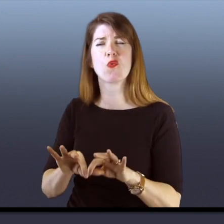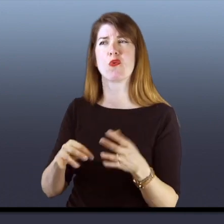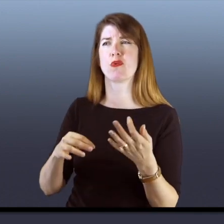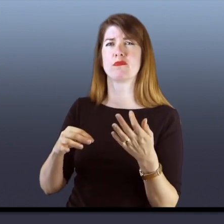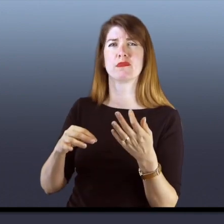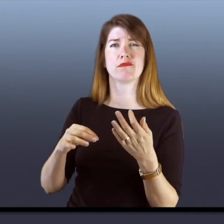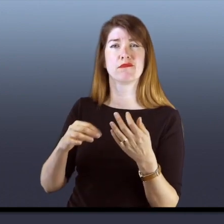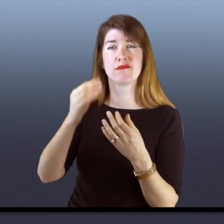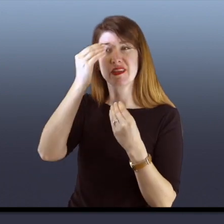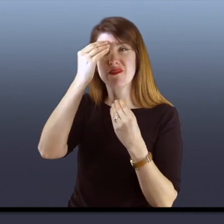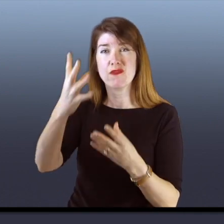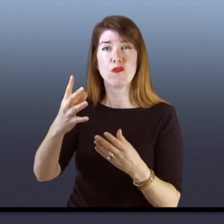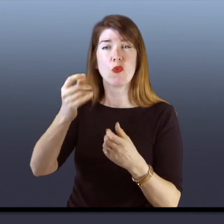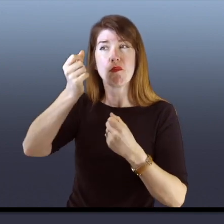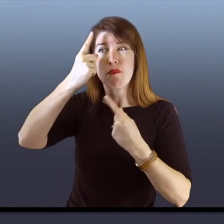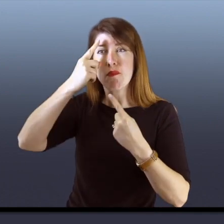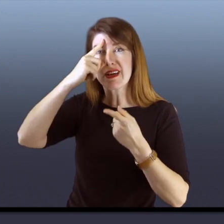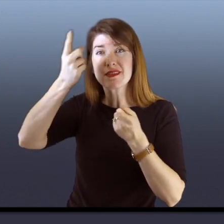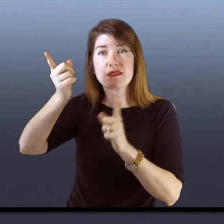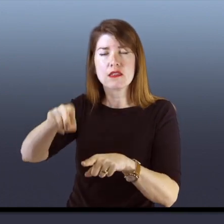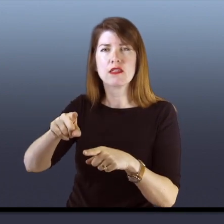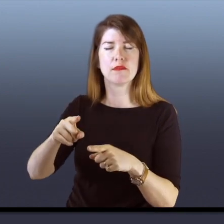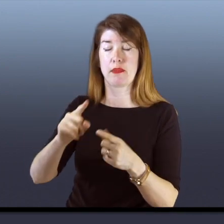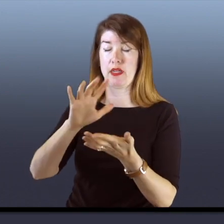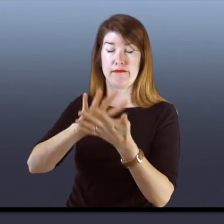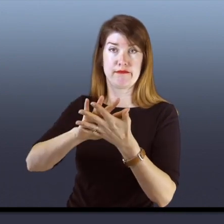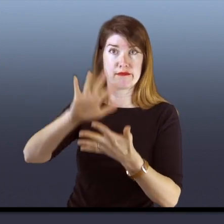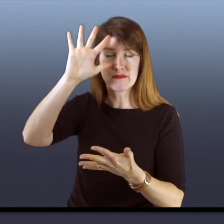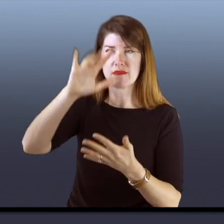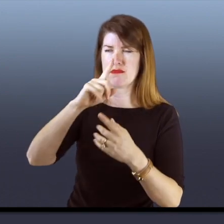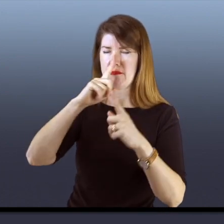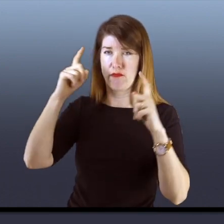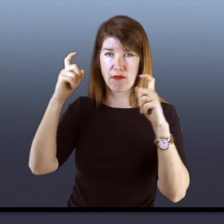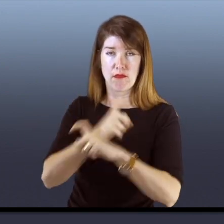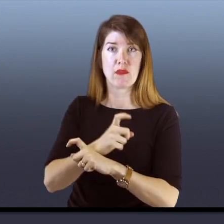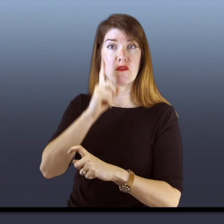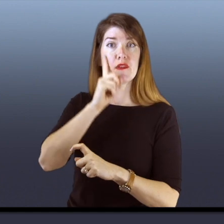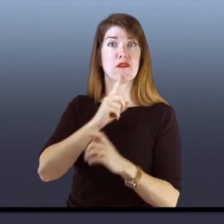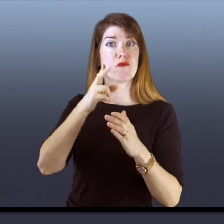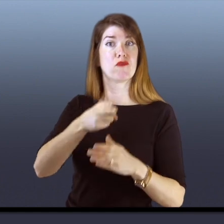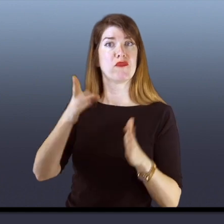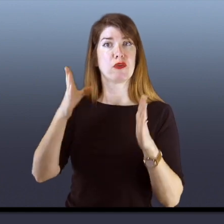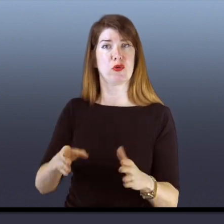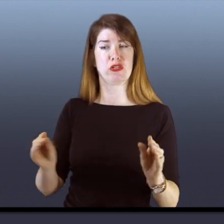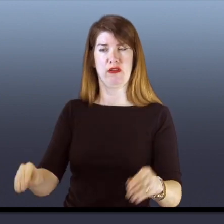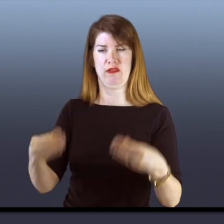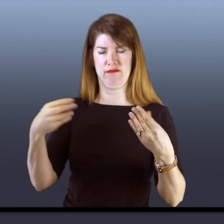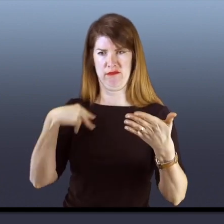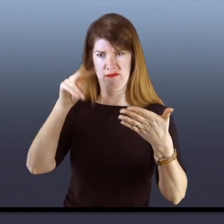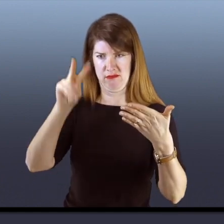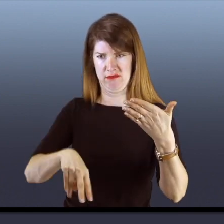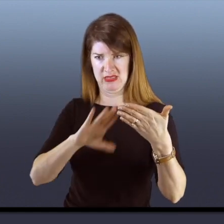to a deaf or hard of hearing person that has not seen those kinds of forms before, they may need some help understanding that.